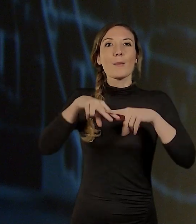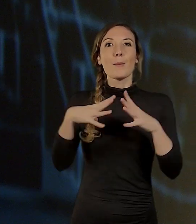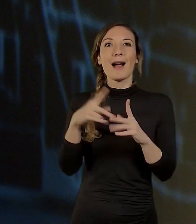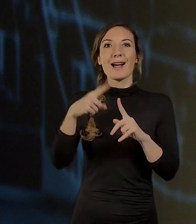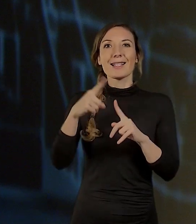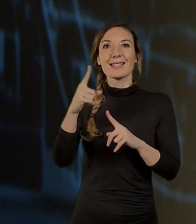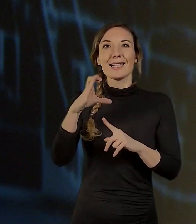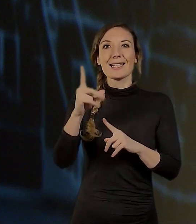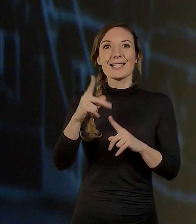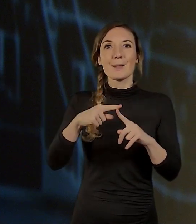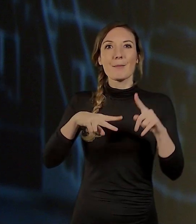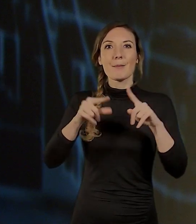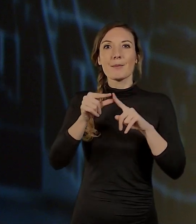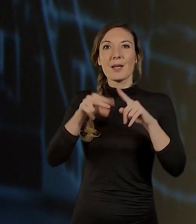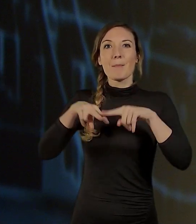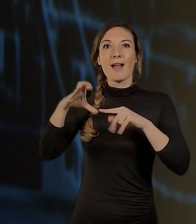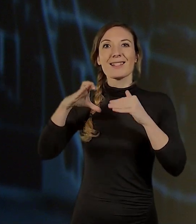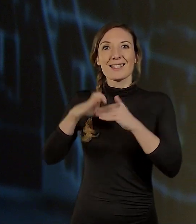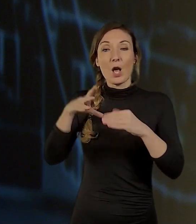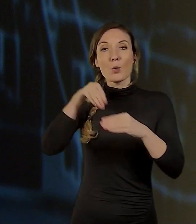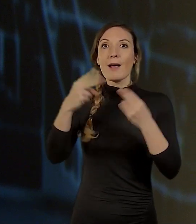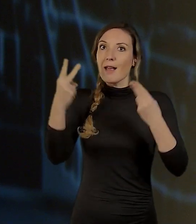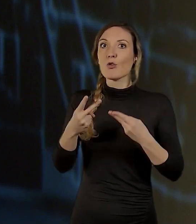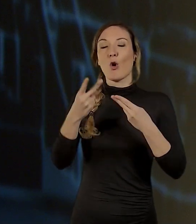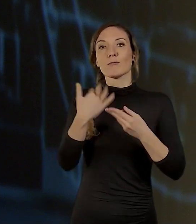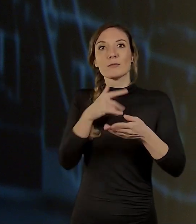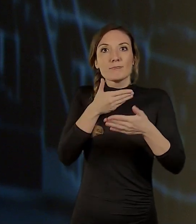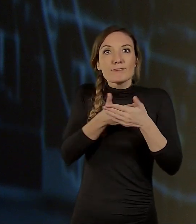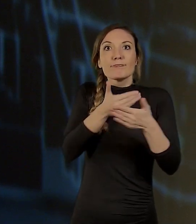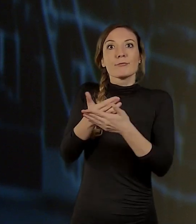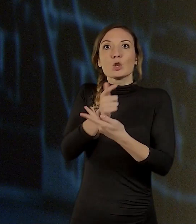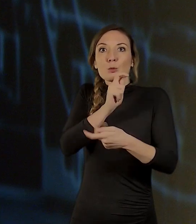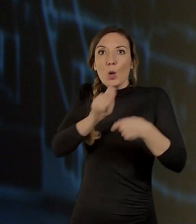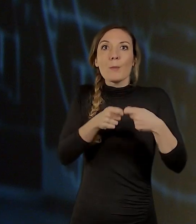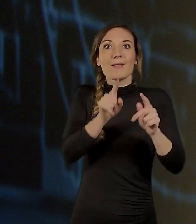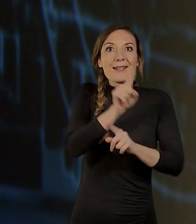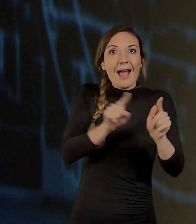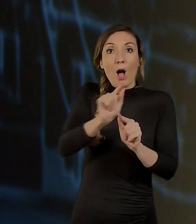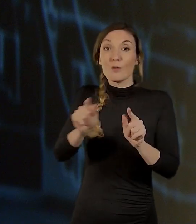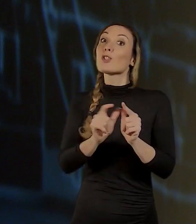Or if you followed established procedures that are already proven. And what role did the elevated railway play there,